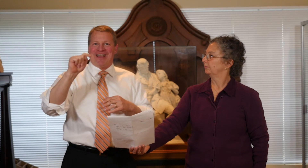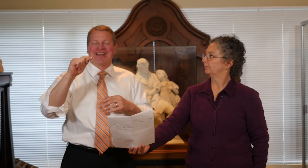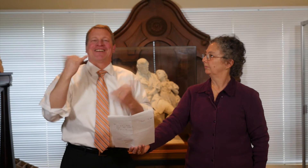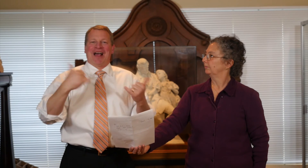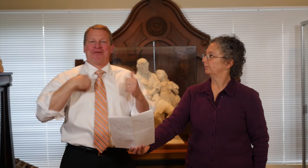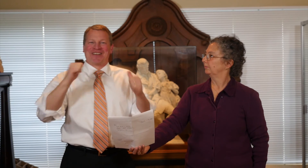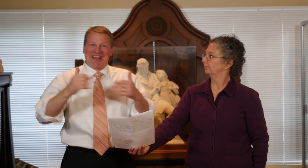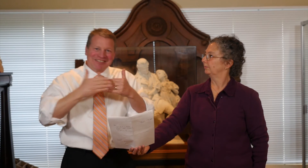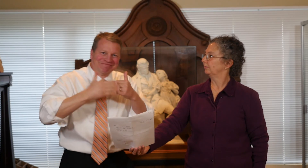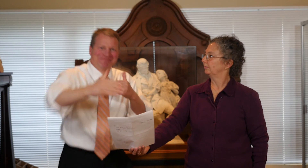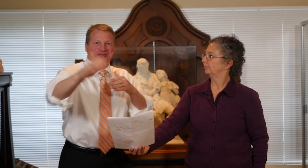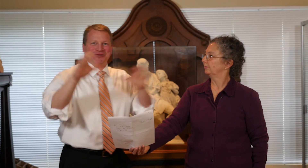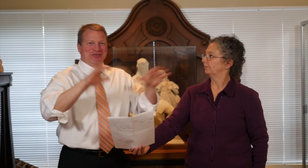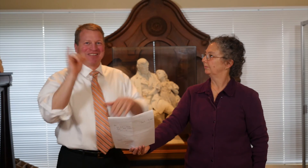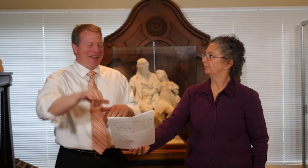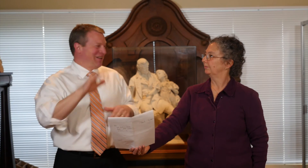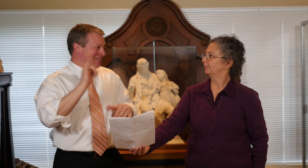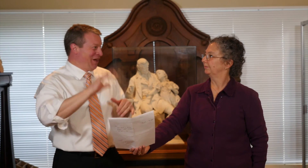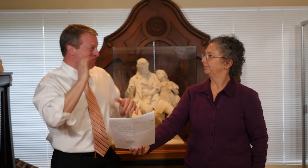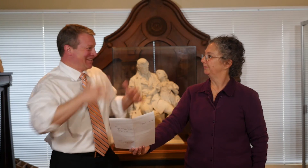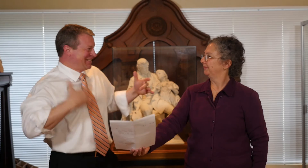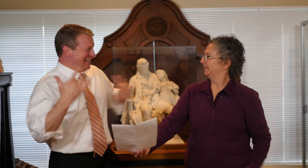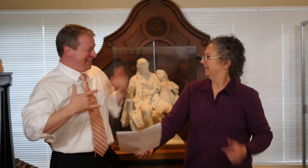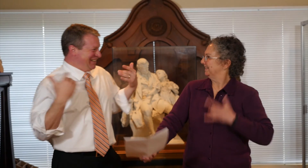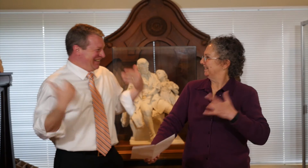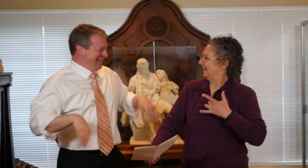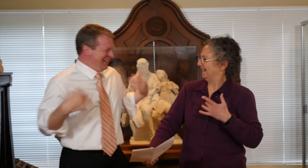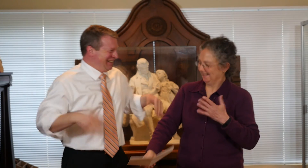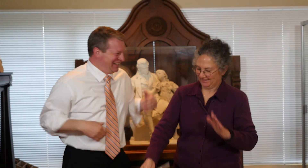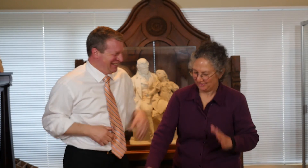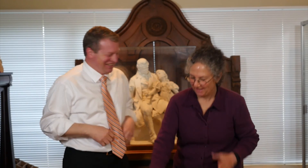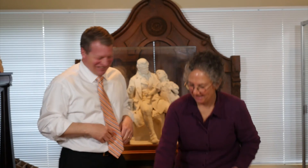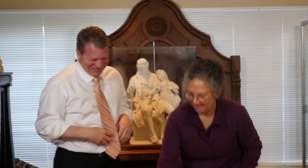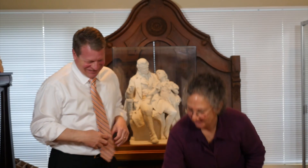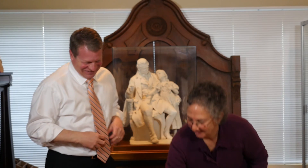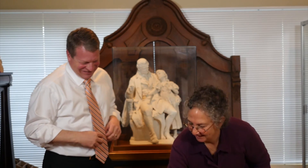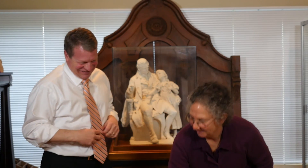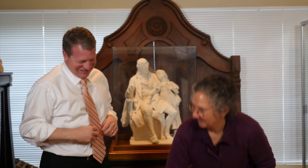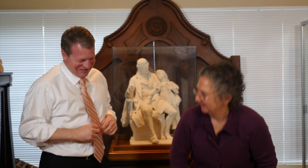of the American Revolution for granting us this grant and allowing us to do the work